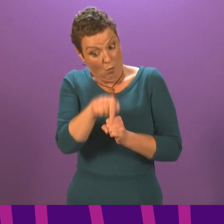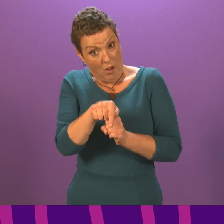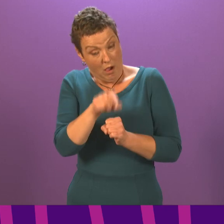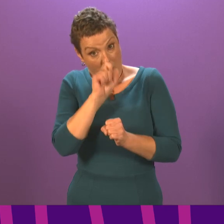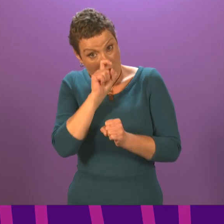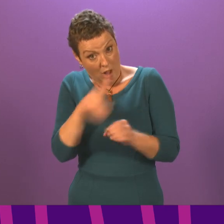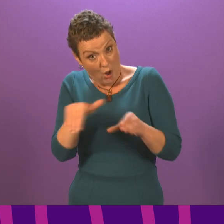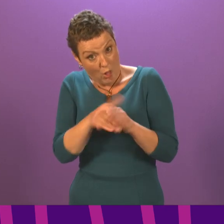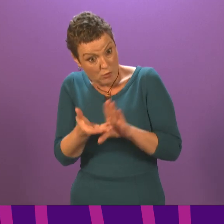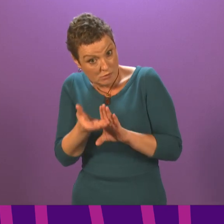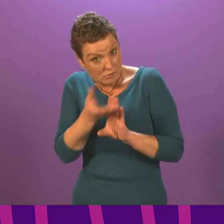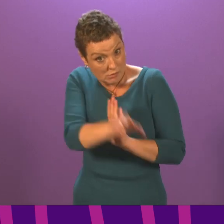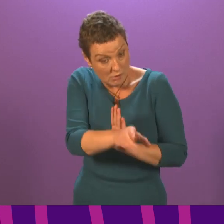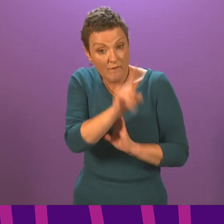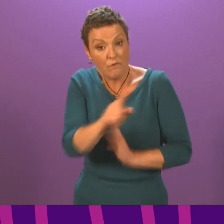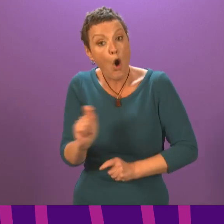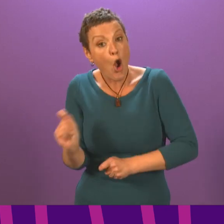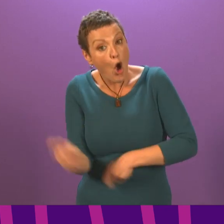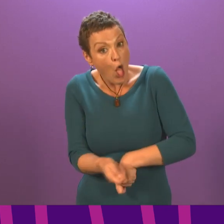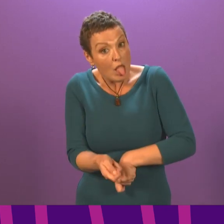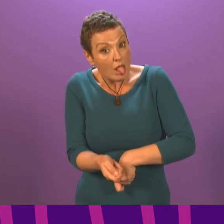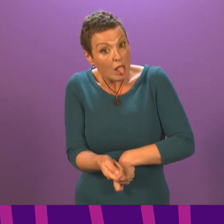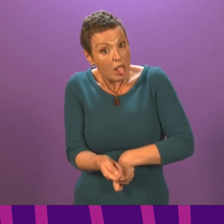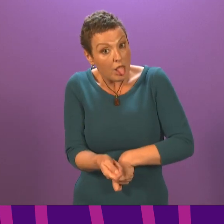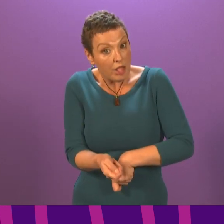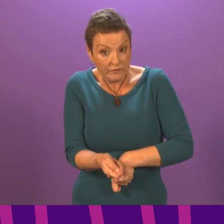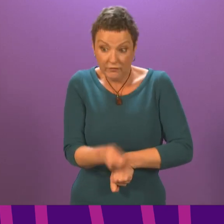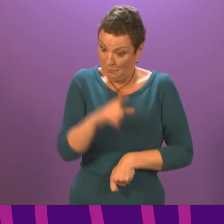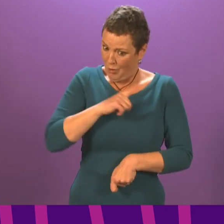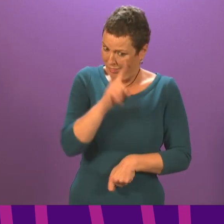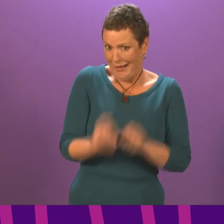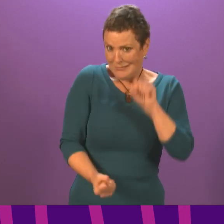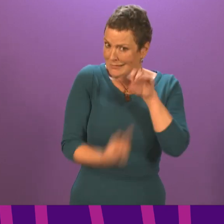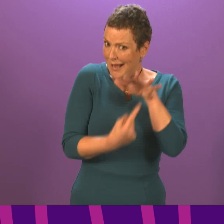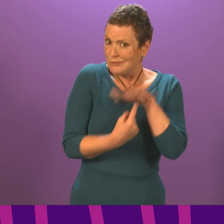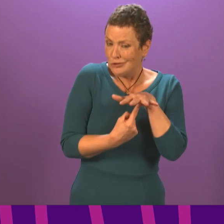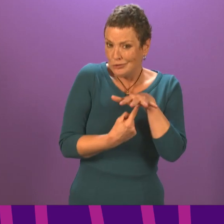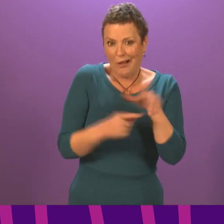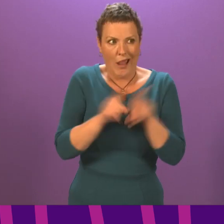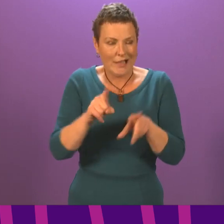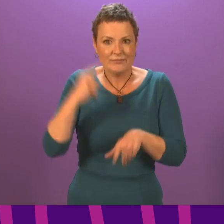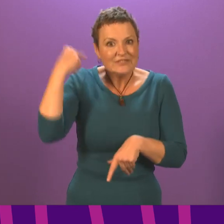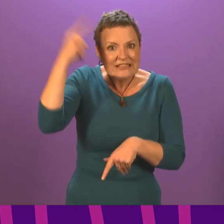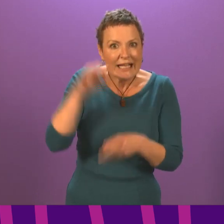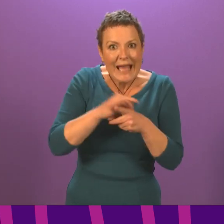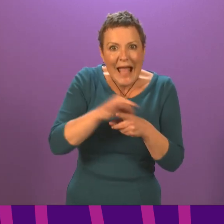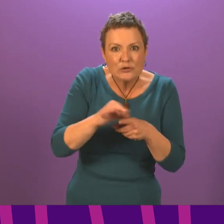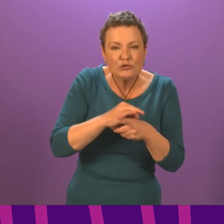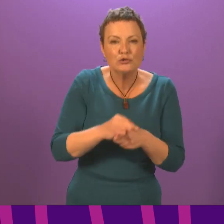assistance for golf tour operators, who play such an essential role in the Scottish hospitality industry, especially in places such as St Andrews and Gleneagles?